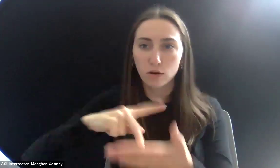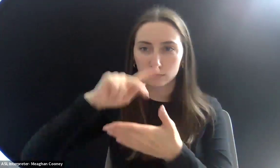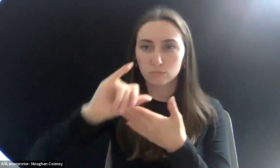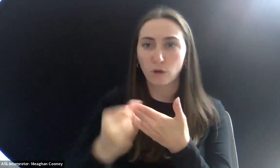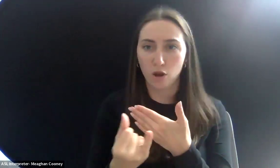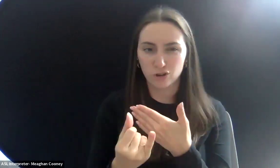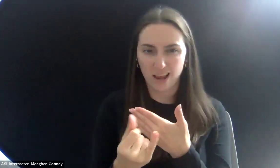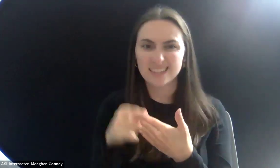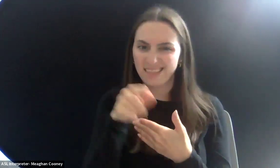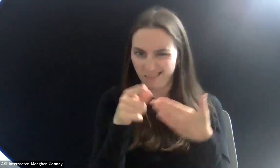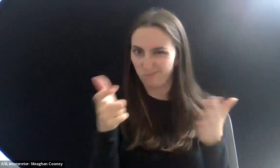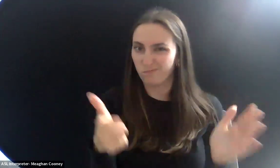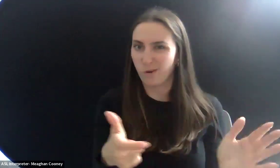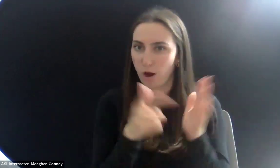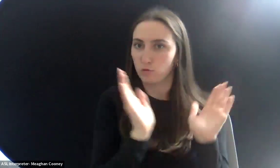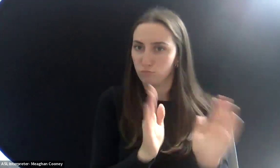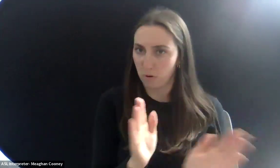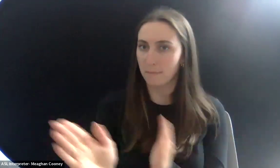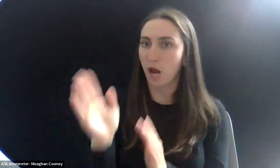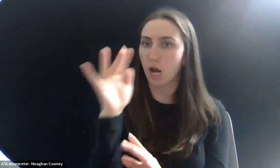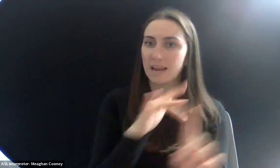prepare environmental impact reports.